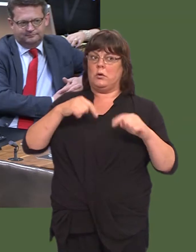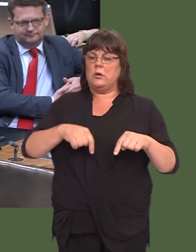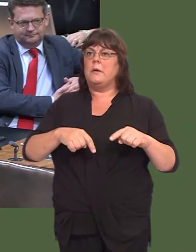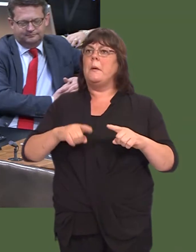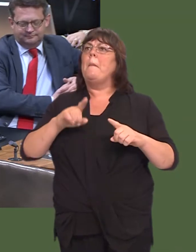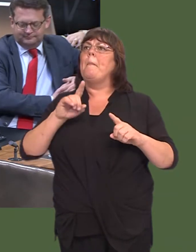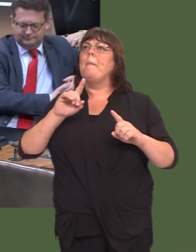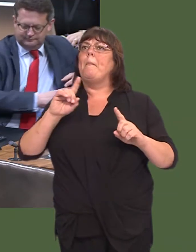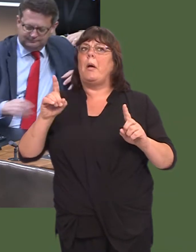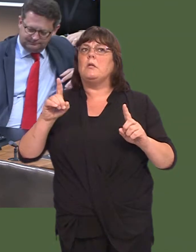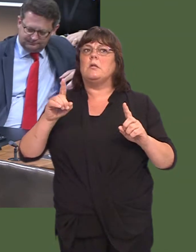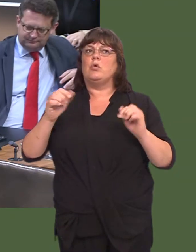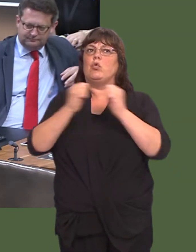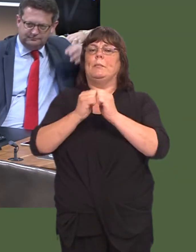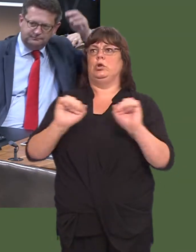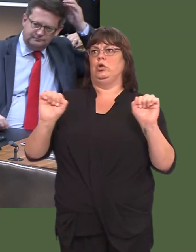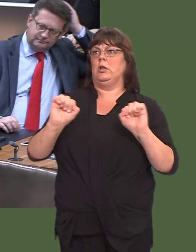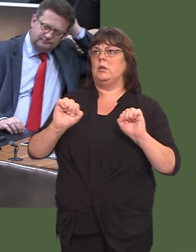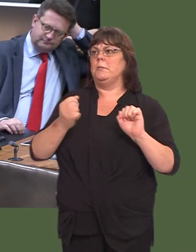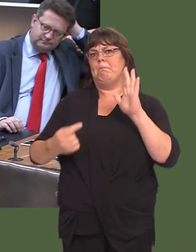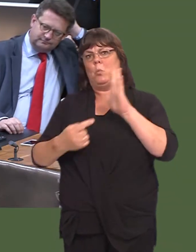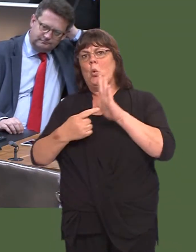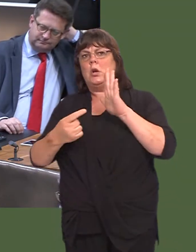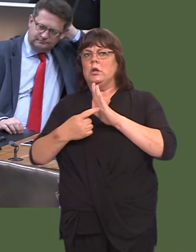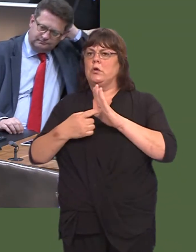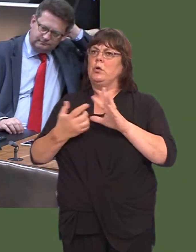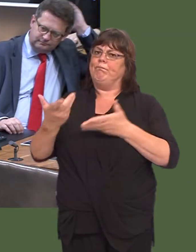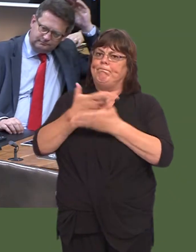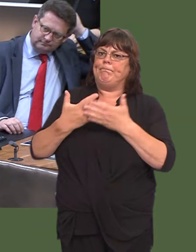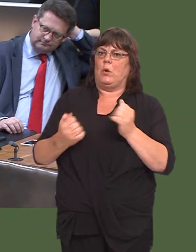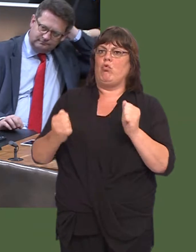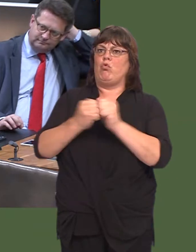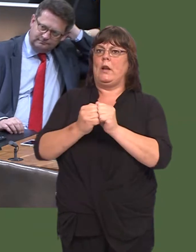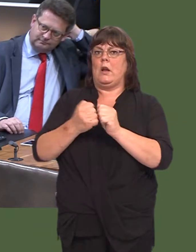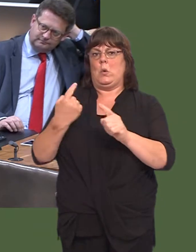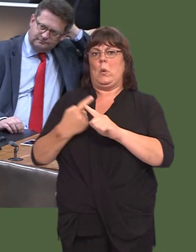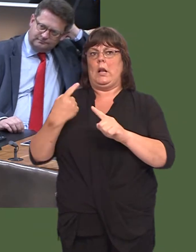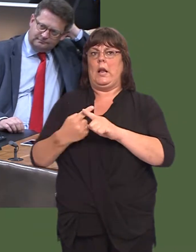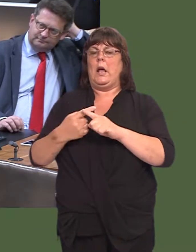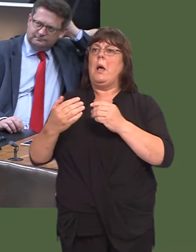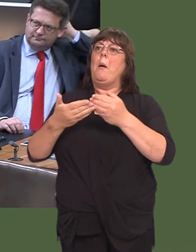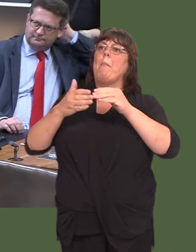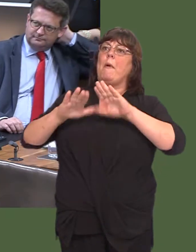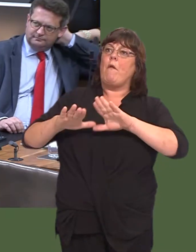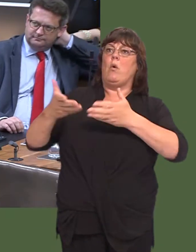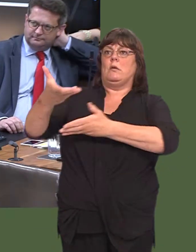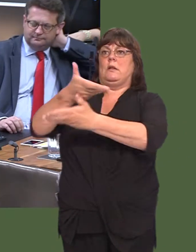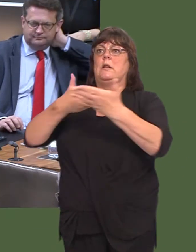Nobody wants that, but there is no agreement on it yet, and itís hugely important that that is done as quickly as possible, to my mind, in advance of the substantive negotiations